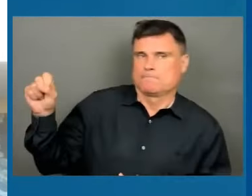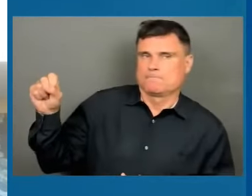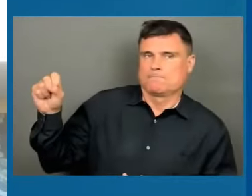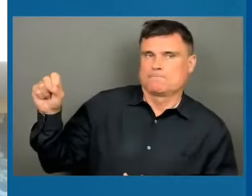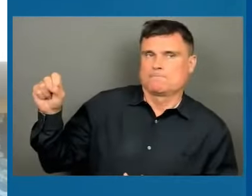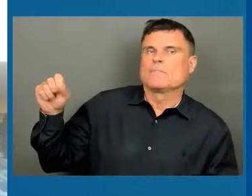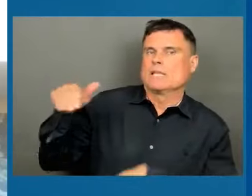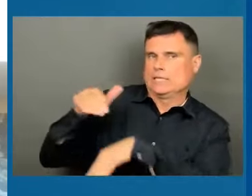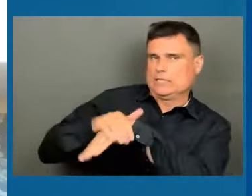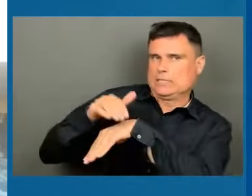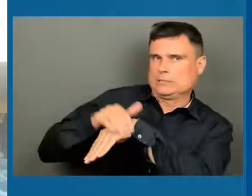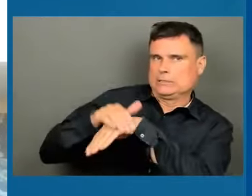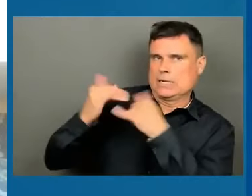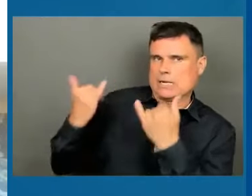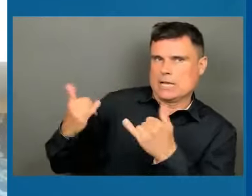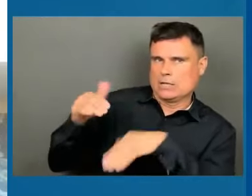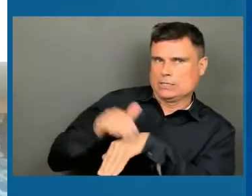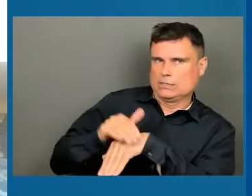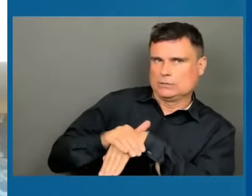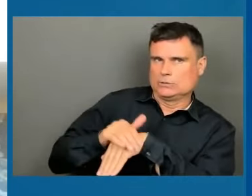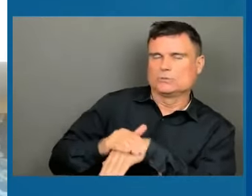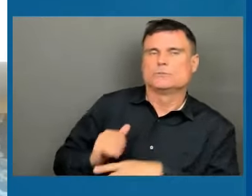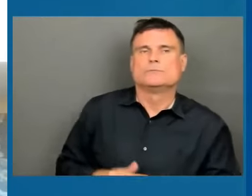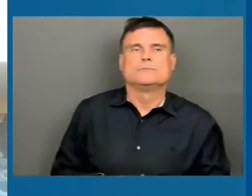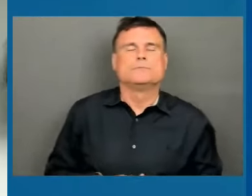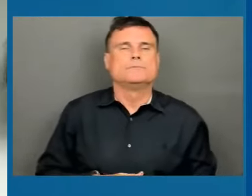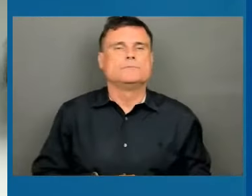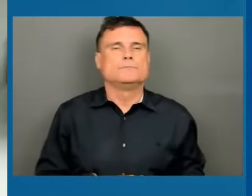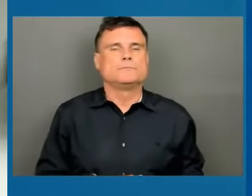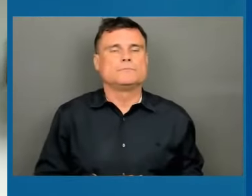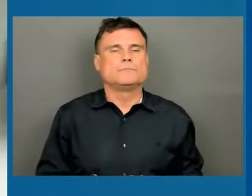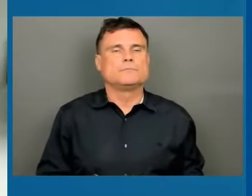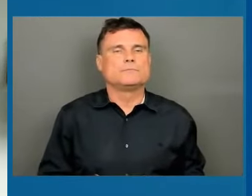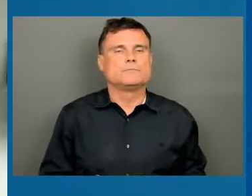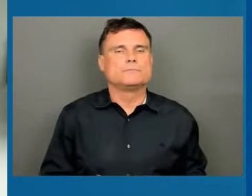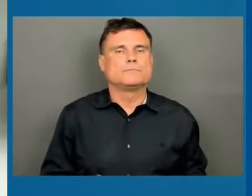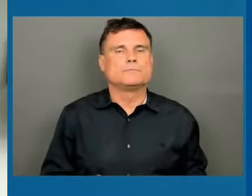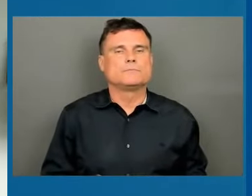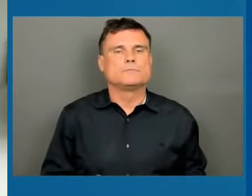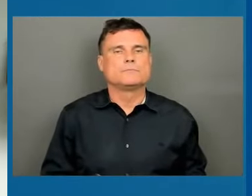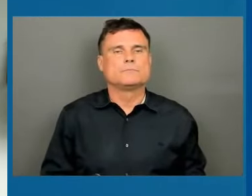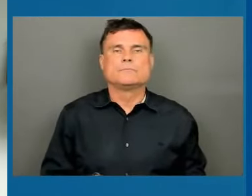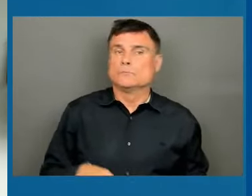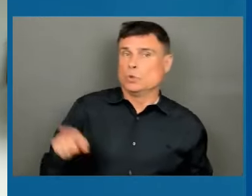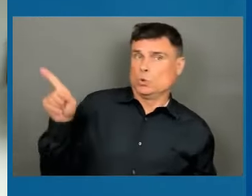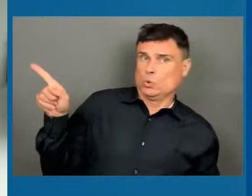would be more for B.C. emergency. So you touched on better communication. I was